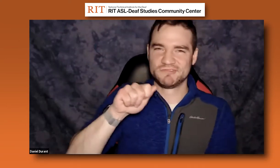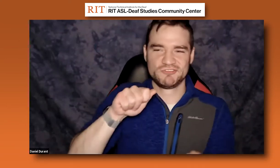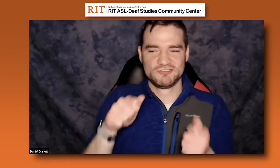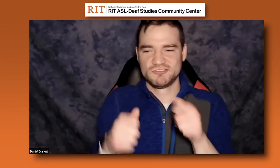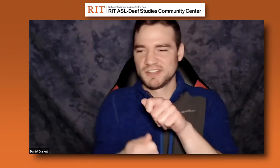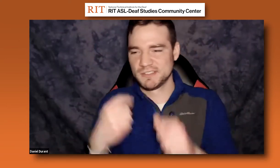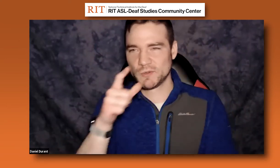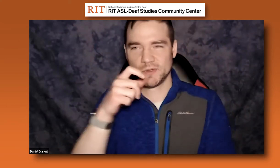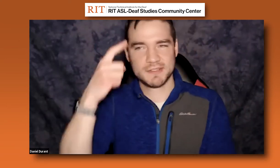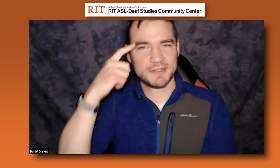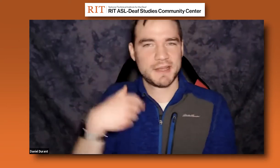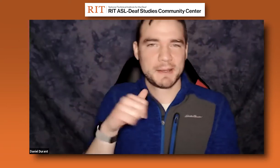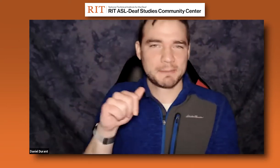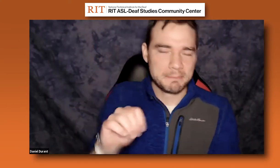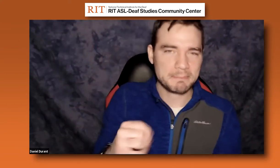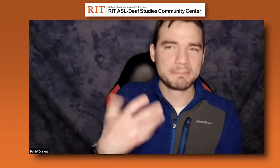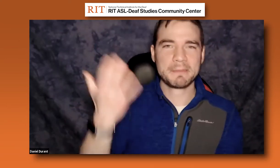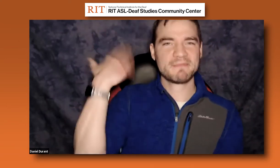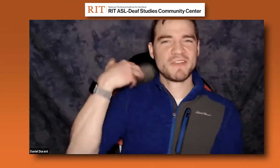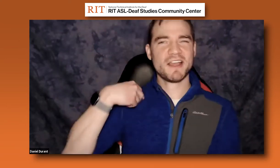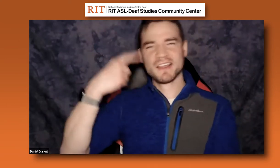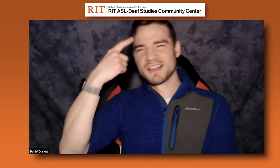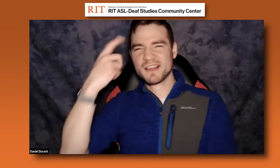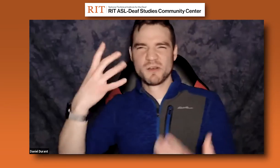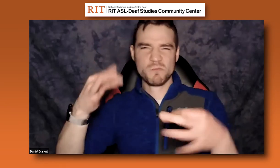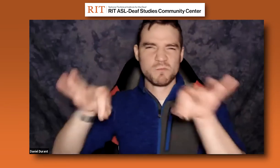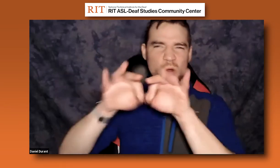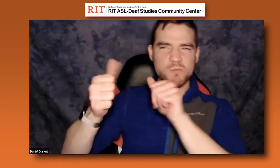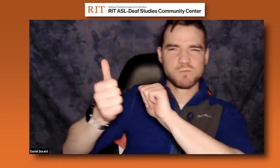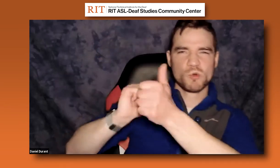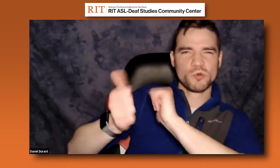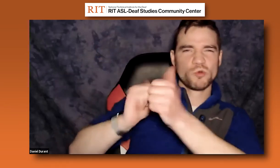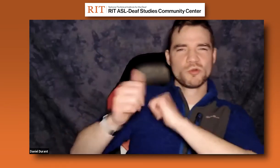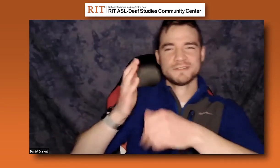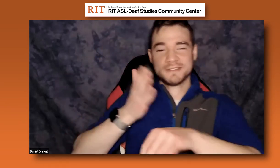After that, it really changed who I am.